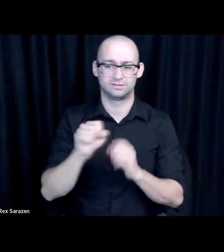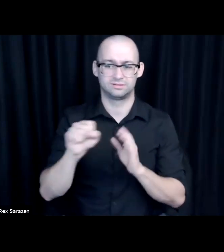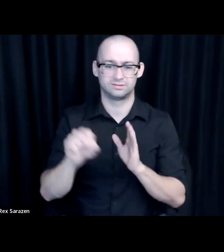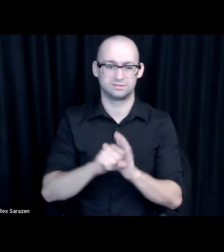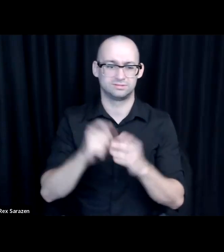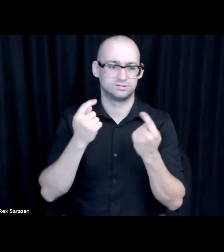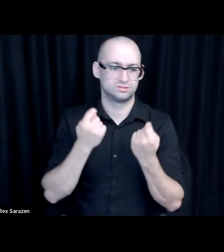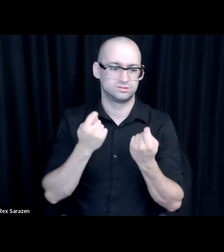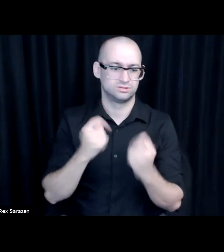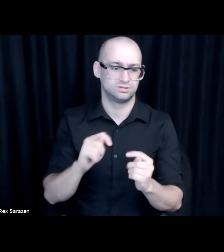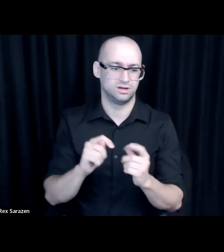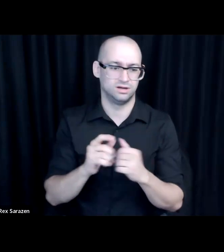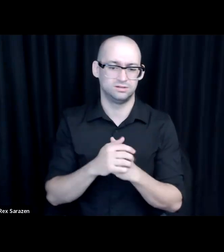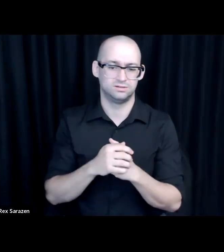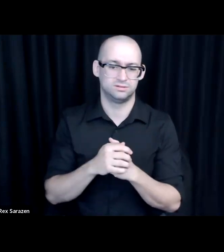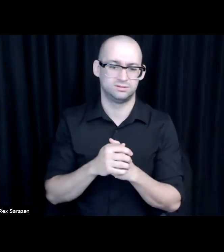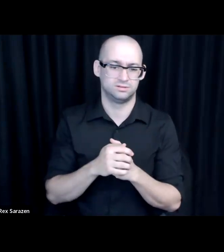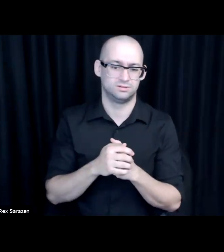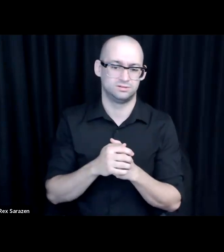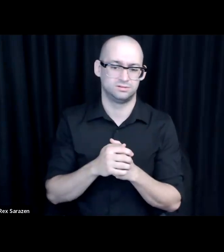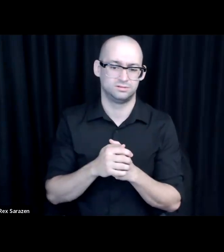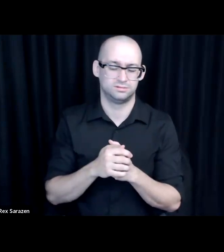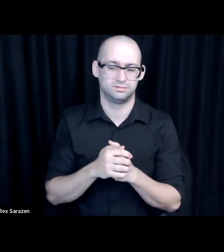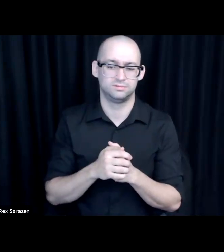the Department of Technology and the Public Utilities Commission and